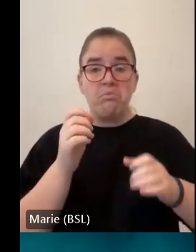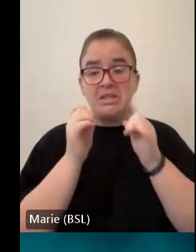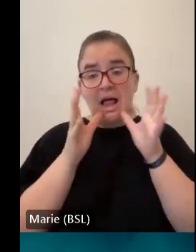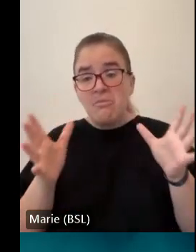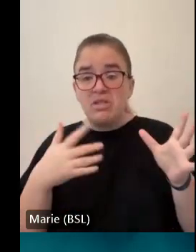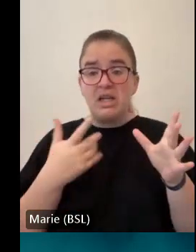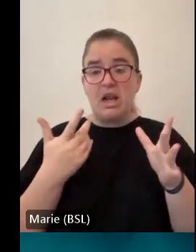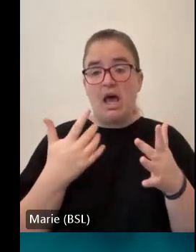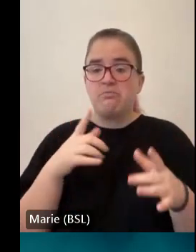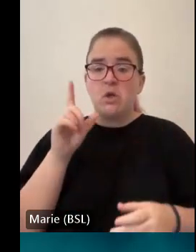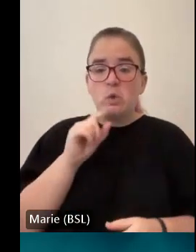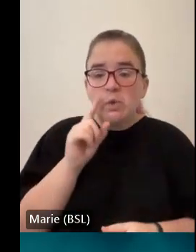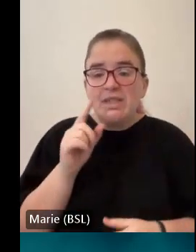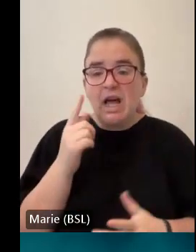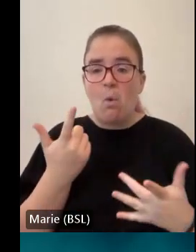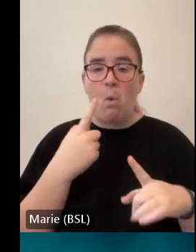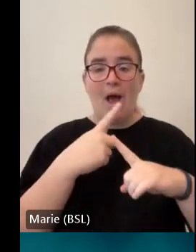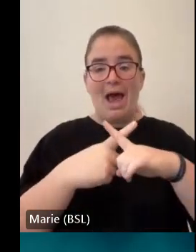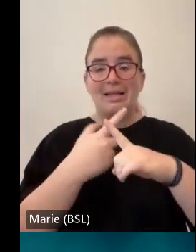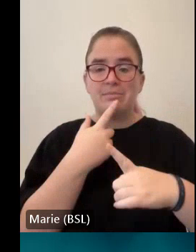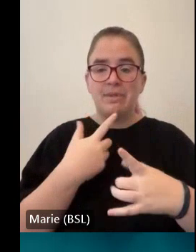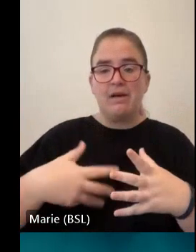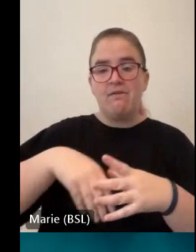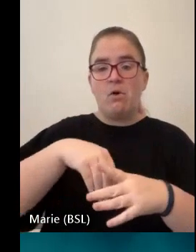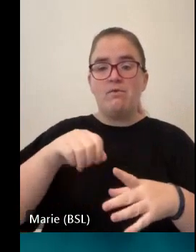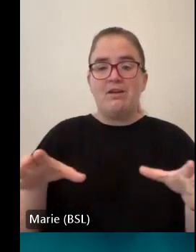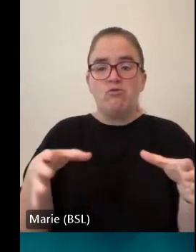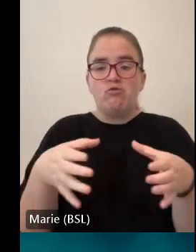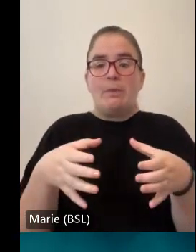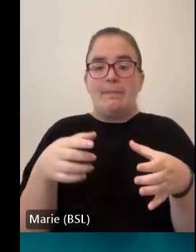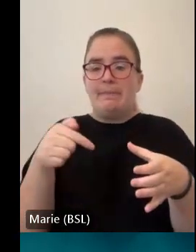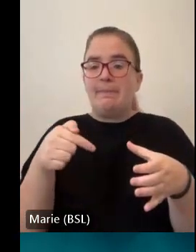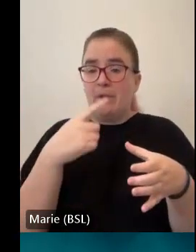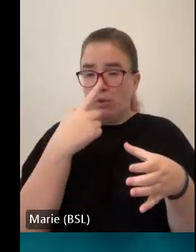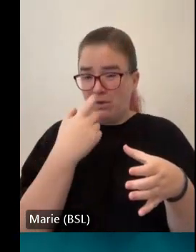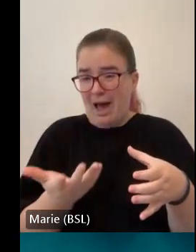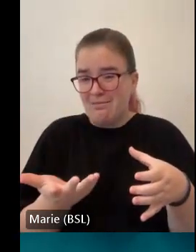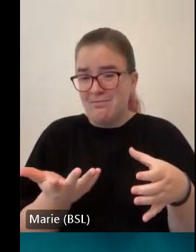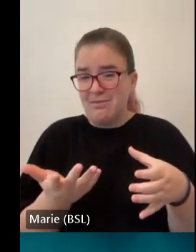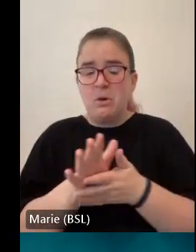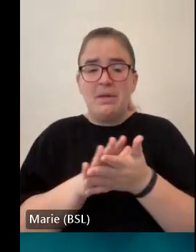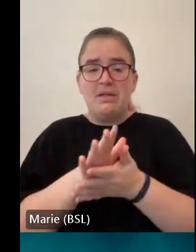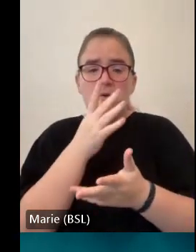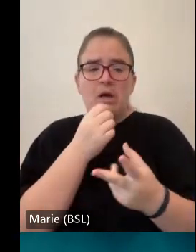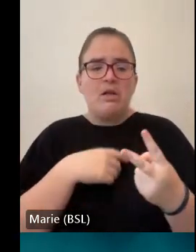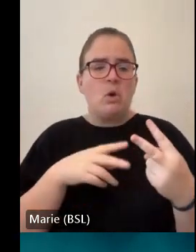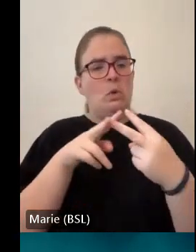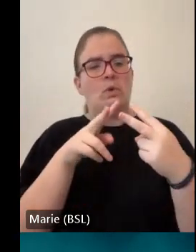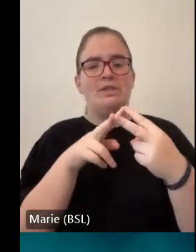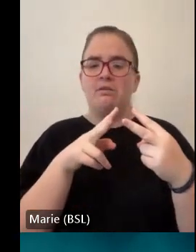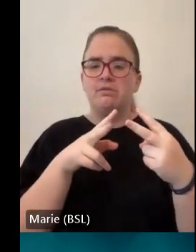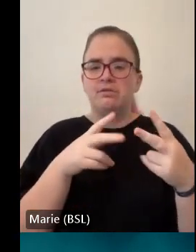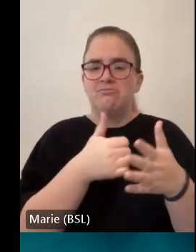follow a celebrity on Twitter or X and and be part of a group. So you can be a bit more in touch with a celebrity, but of